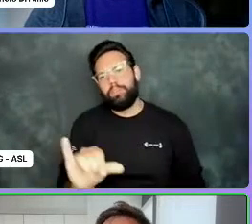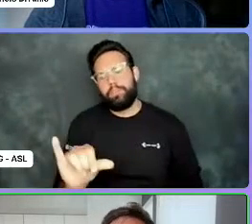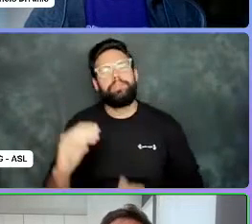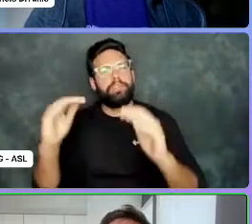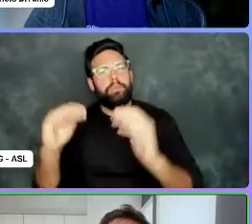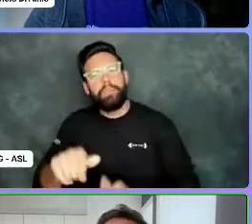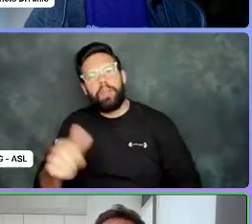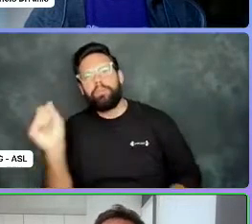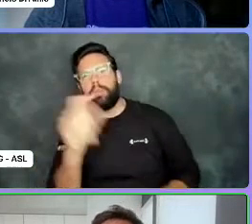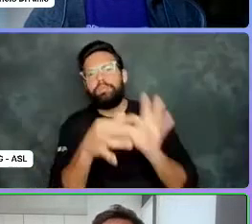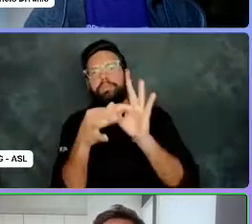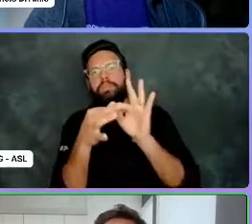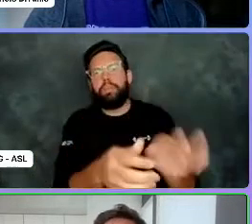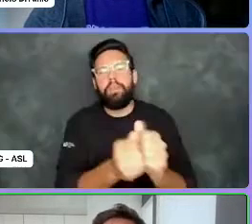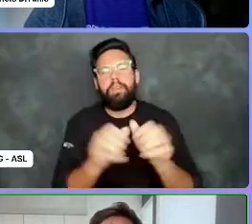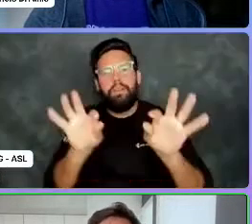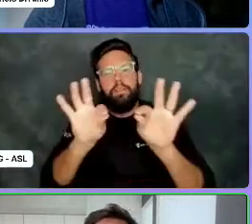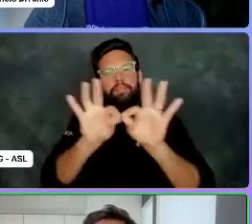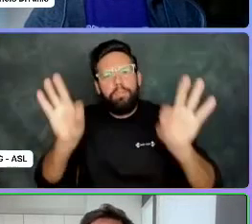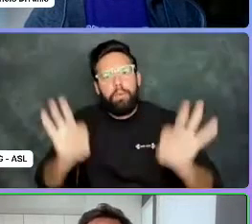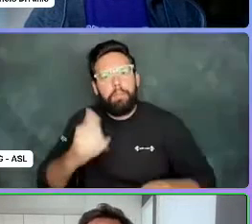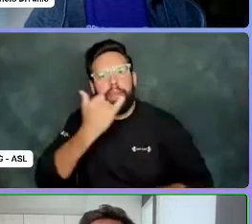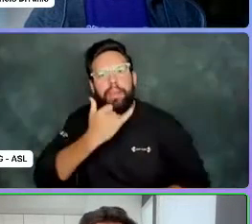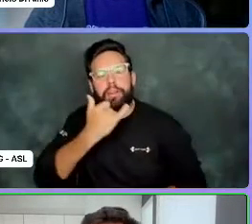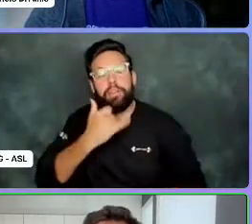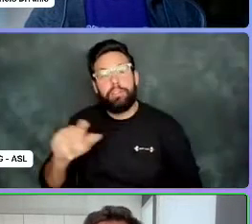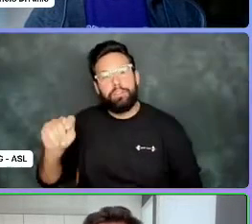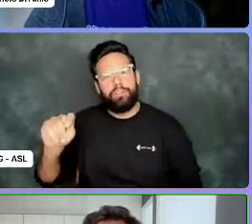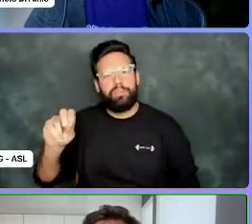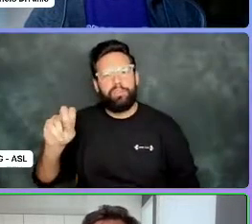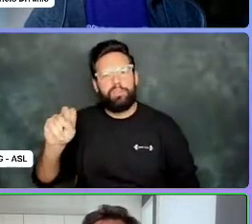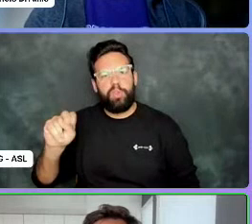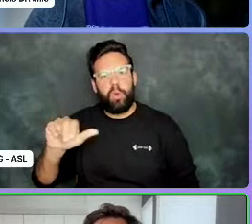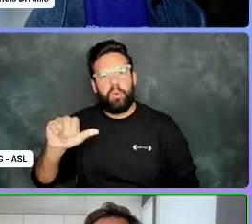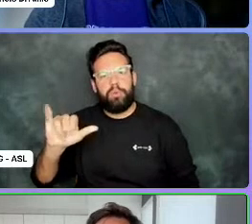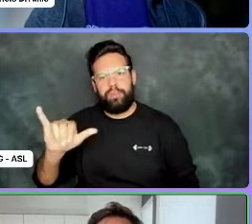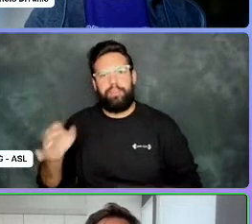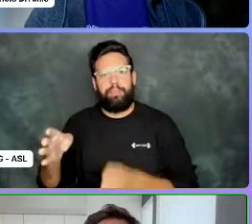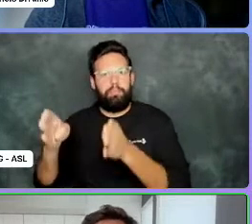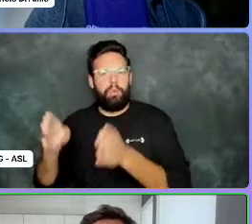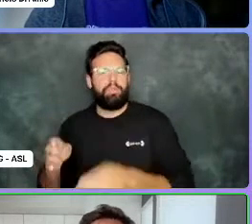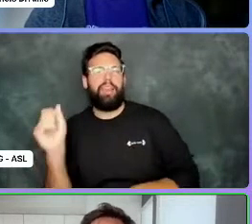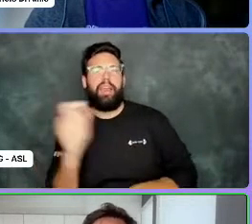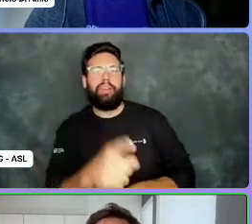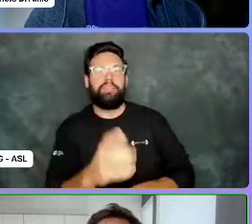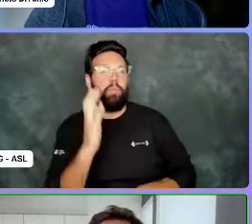the block, right? That can be a case as well period here's another question around 4